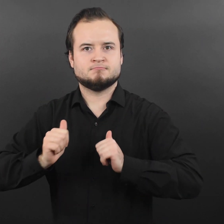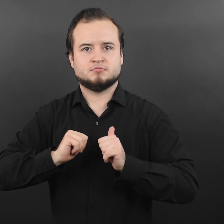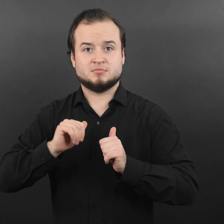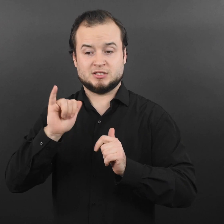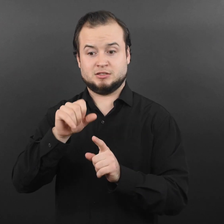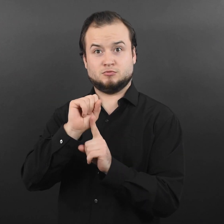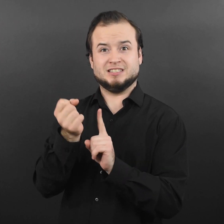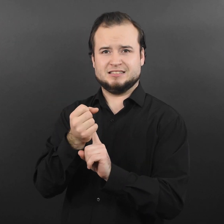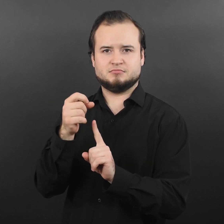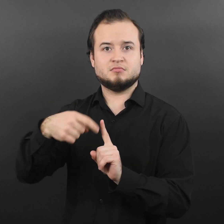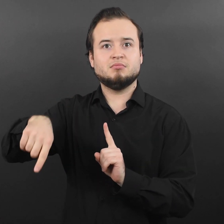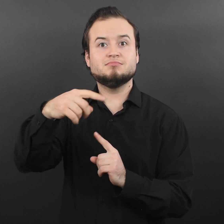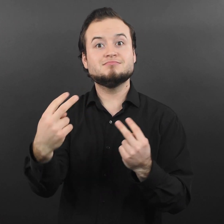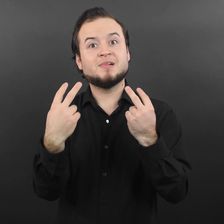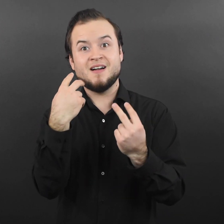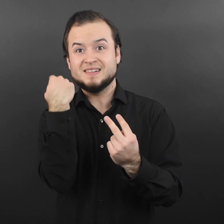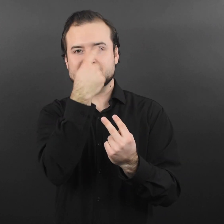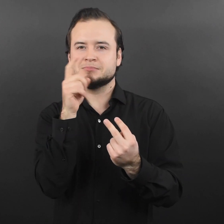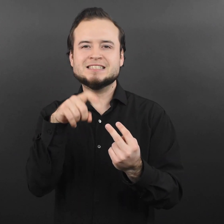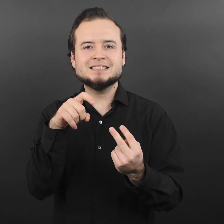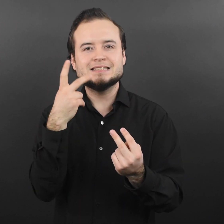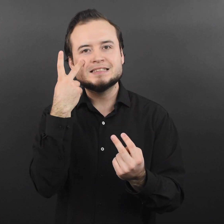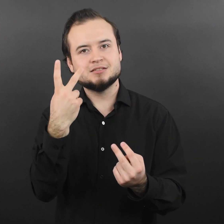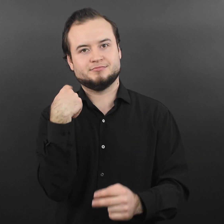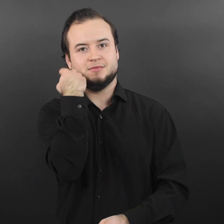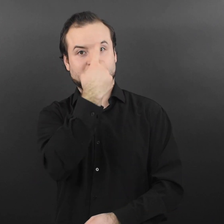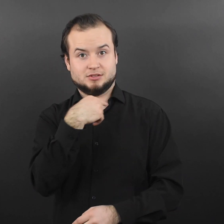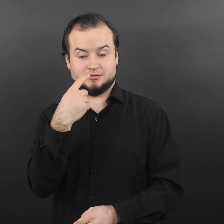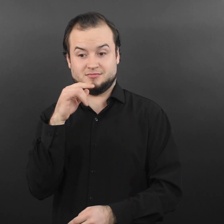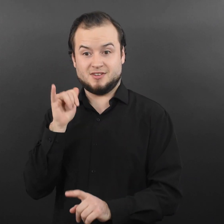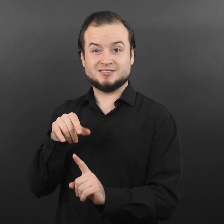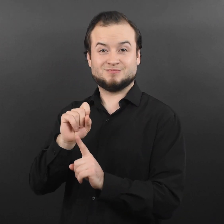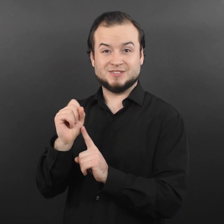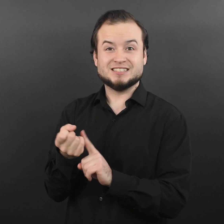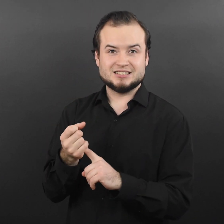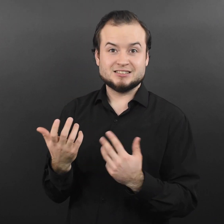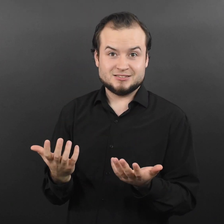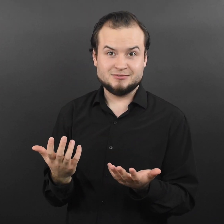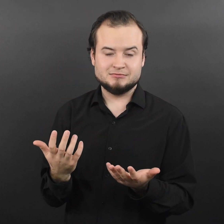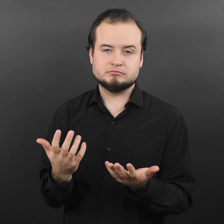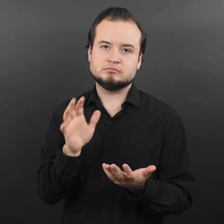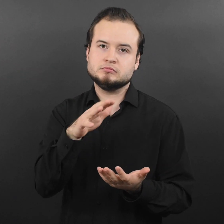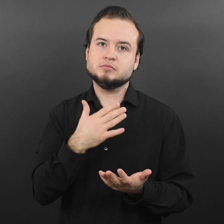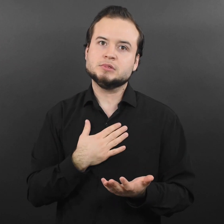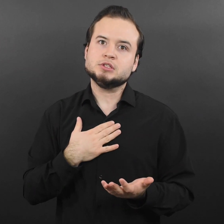in situations where it is necessary for faces to be visible), it is particularly